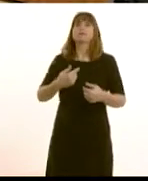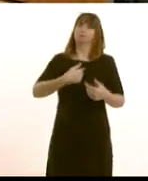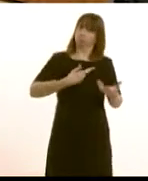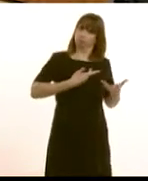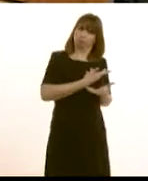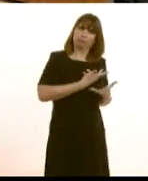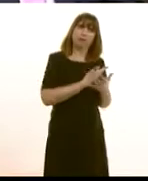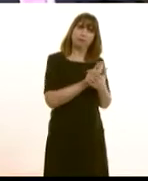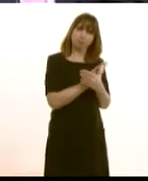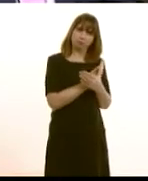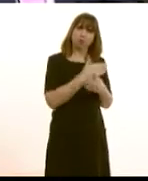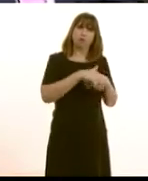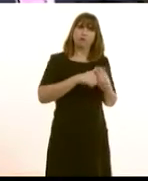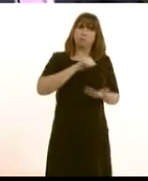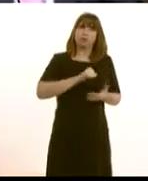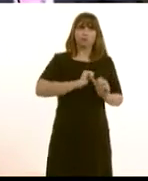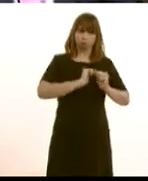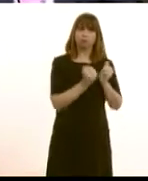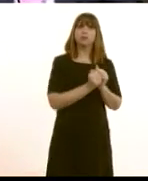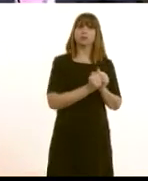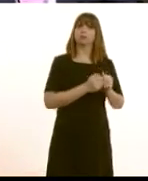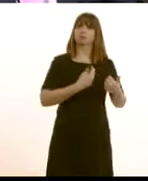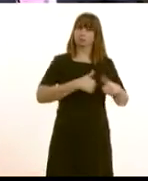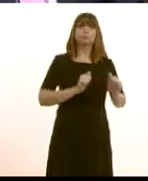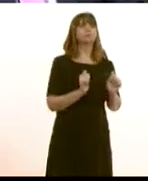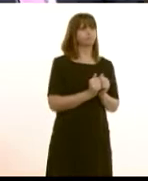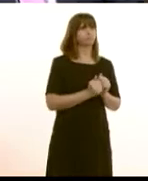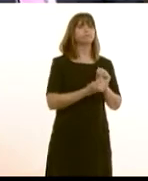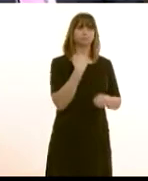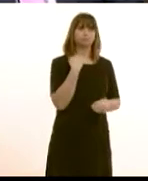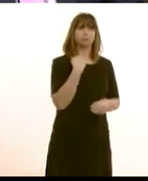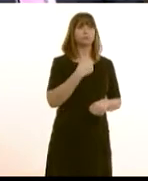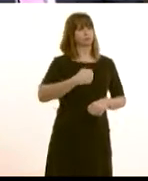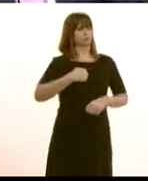in terms of the budget agreement thatís been struck. But weíre confident that the local